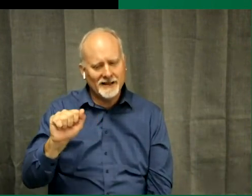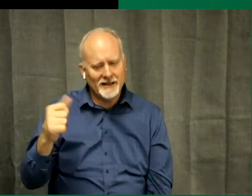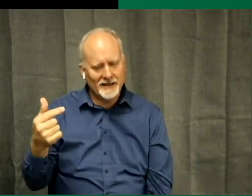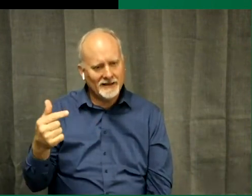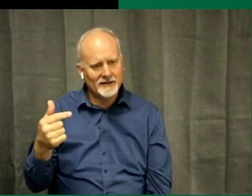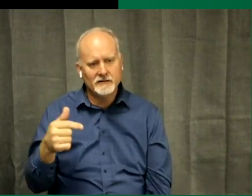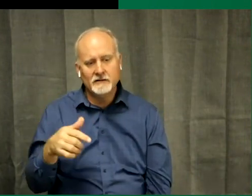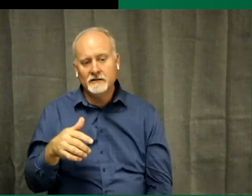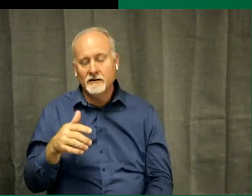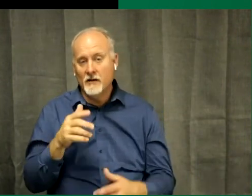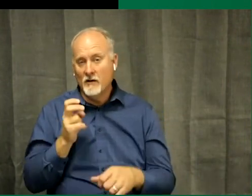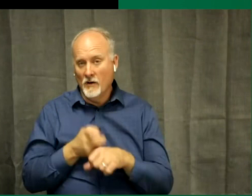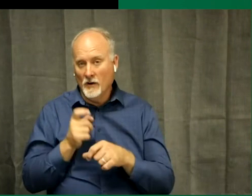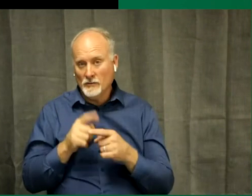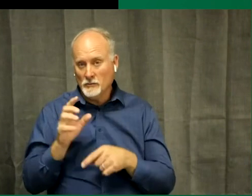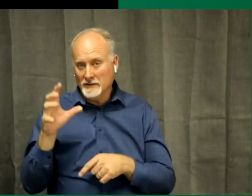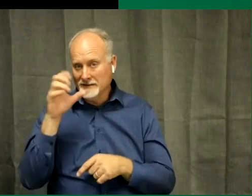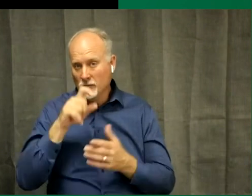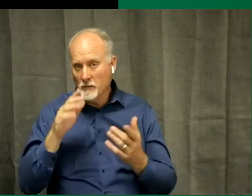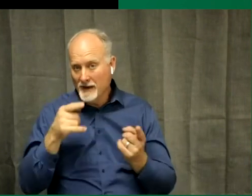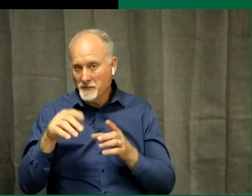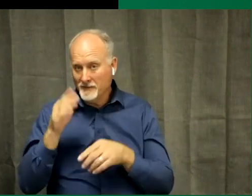about what's happening in the future and he's going to talk a little bit more about that